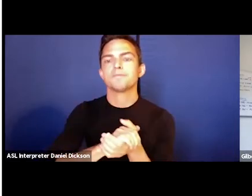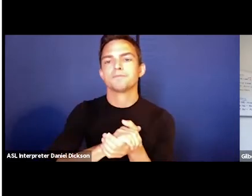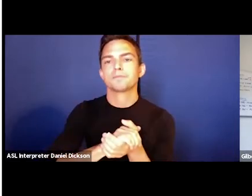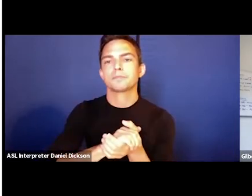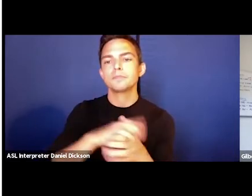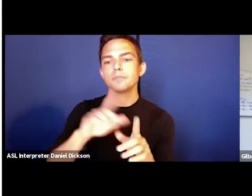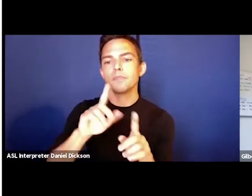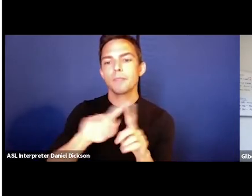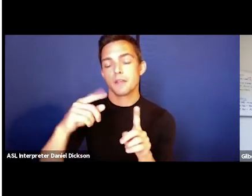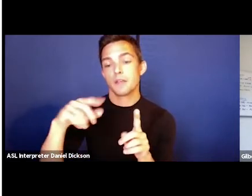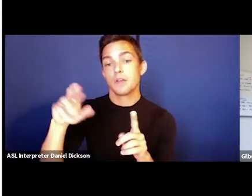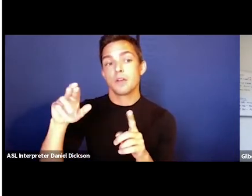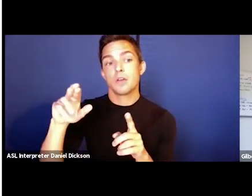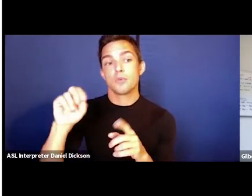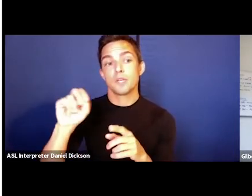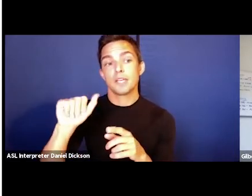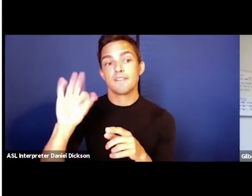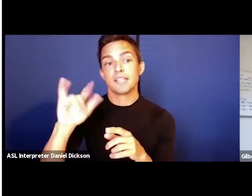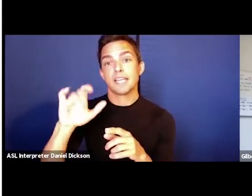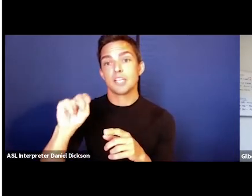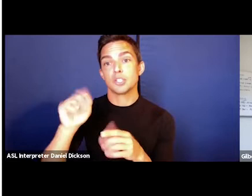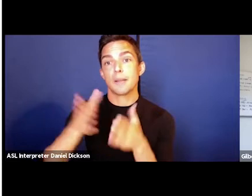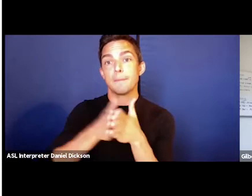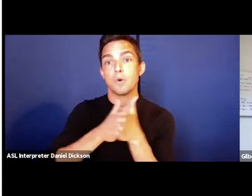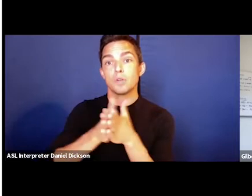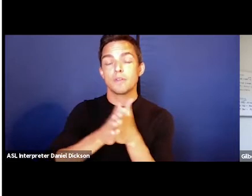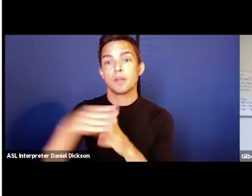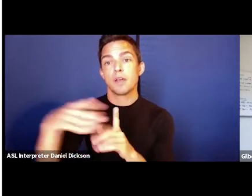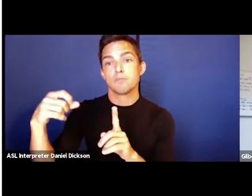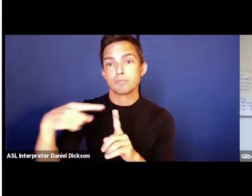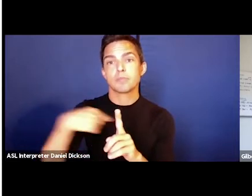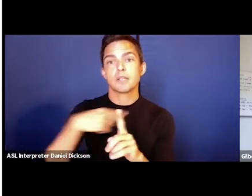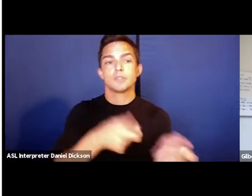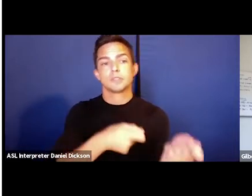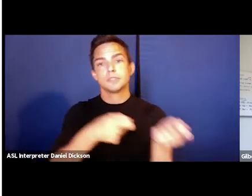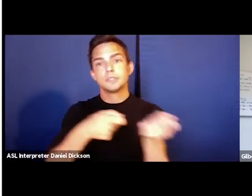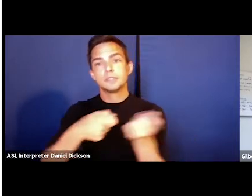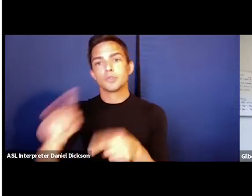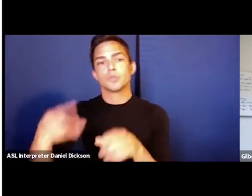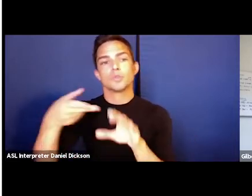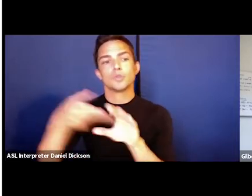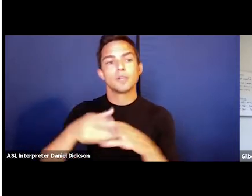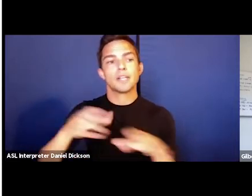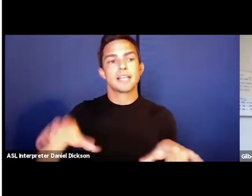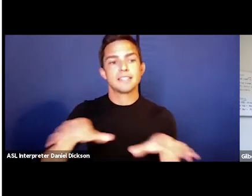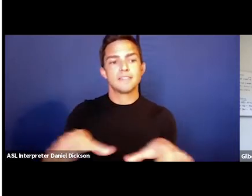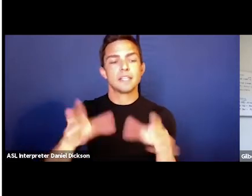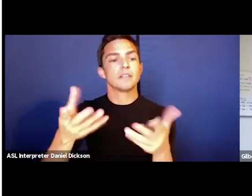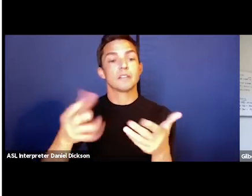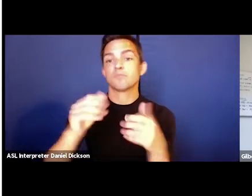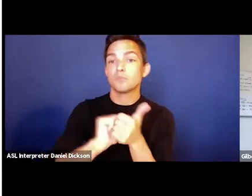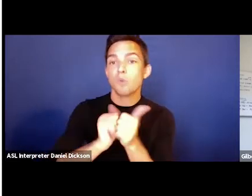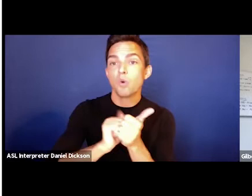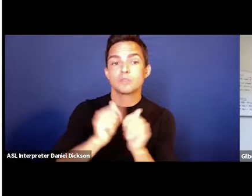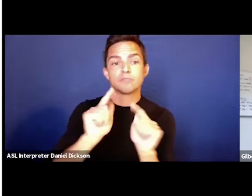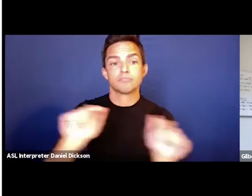affiliation motive spurs us to join a new activity or participate in sports or attend a new church